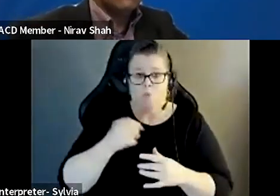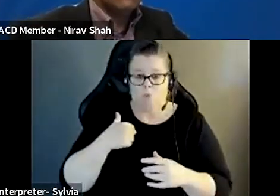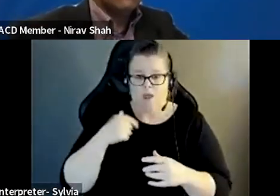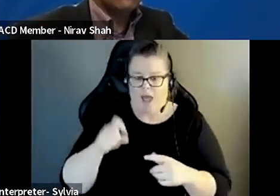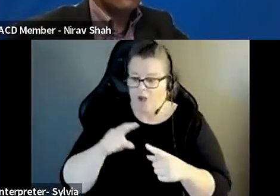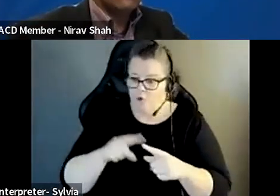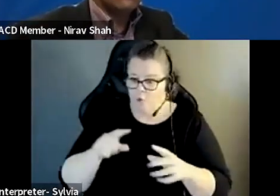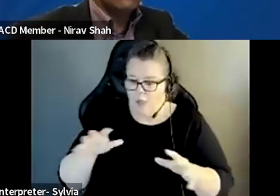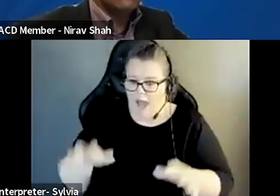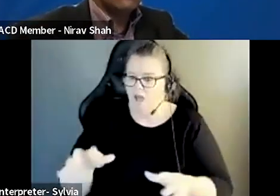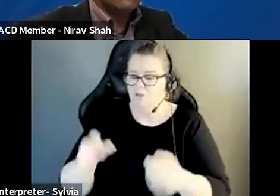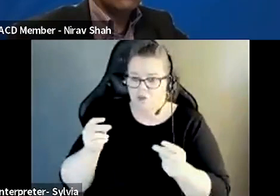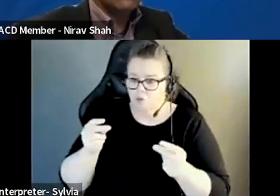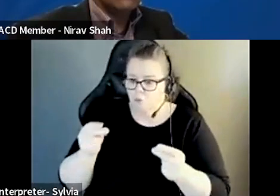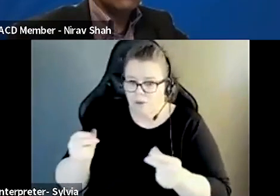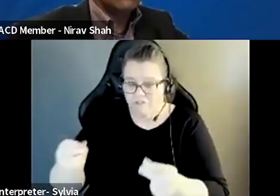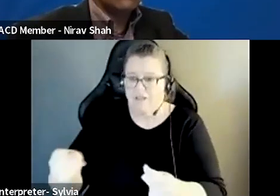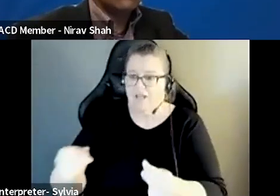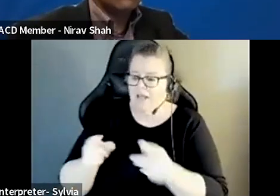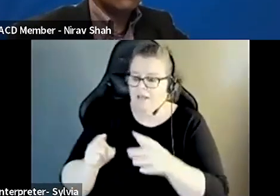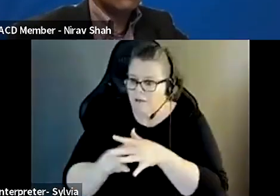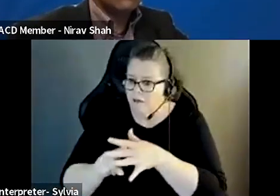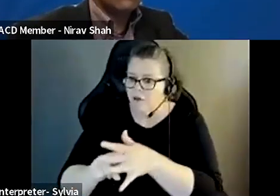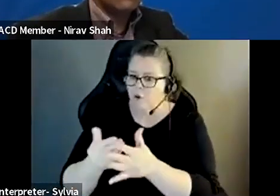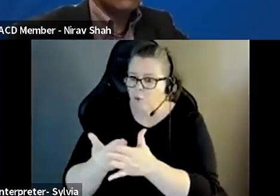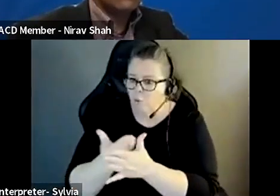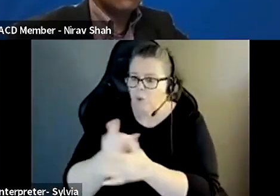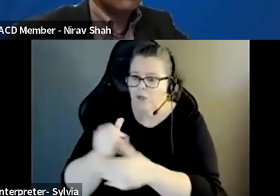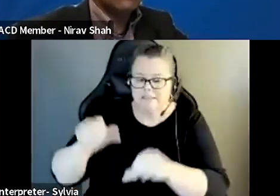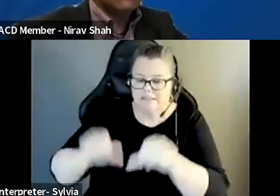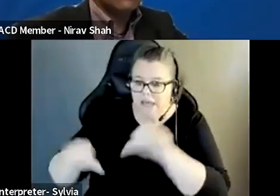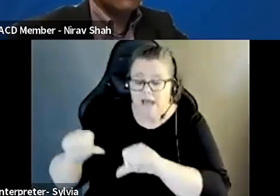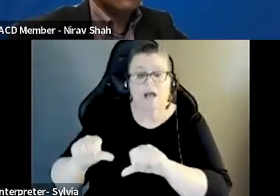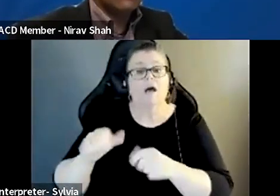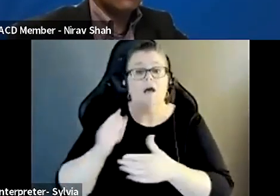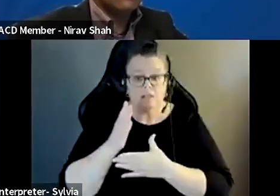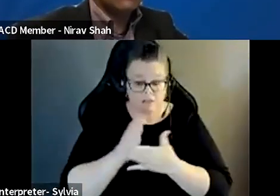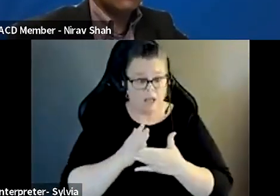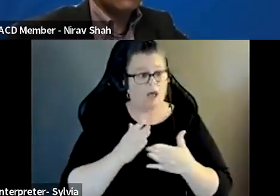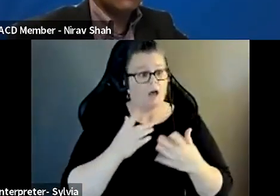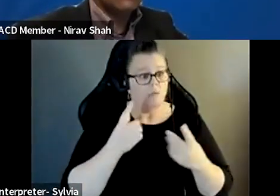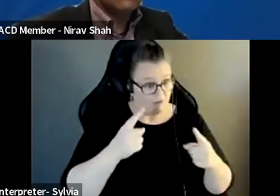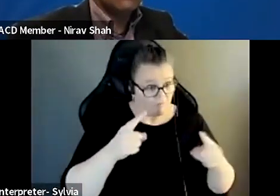And so are there lessons that we have learned on things that went really well, on things that could have done better,